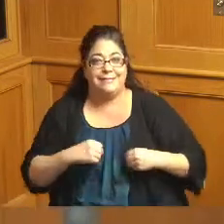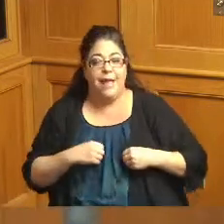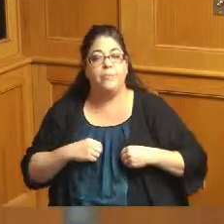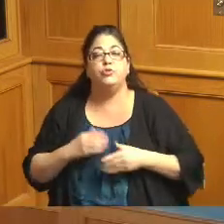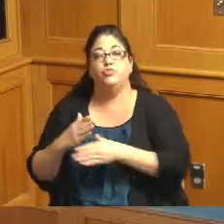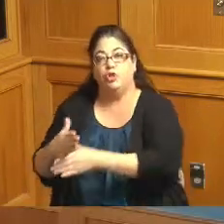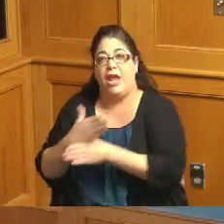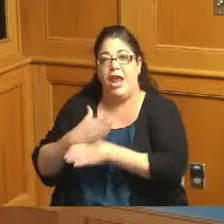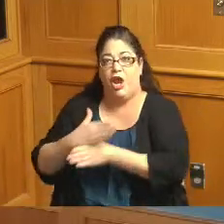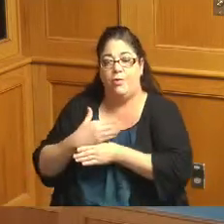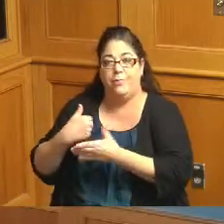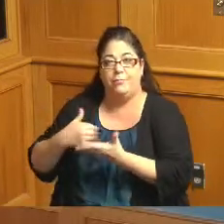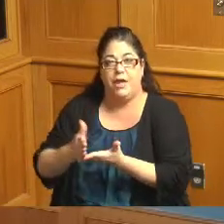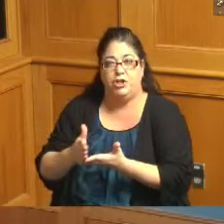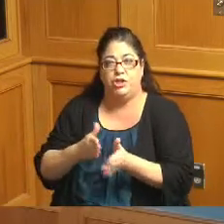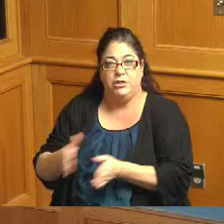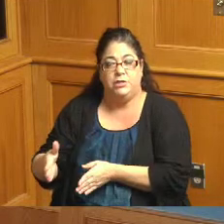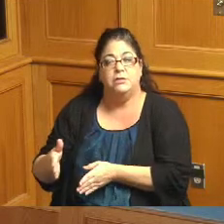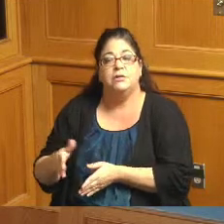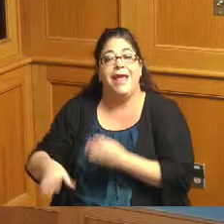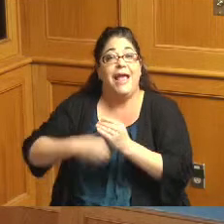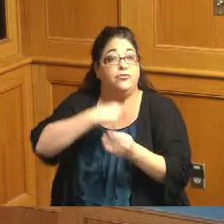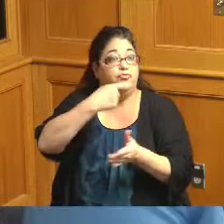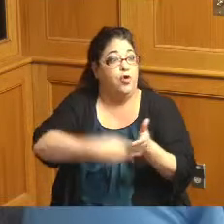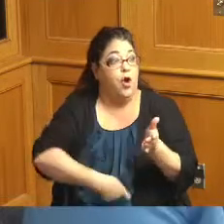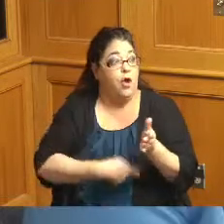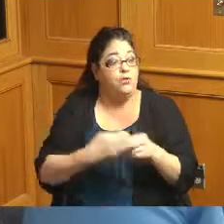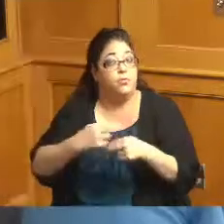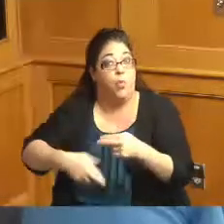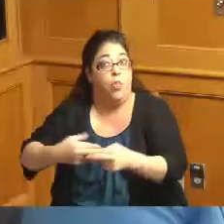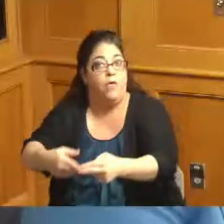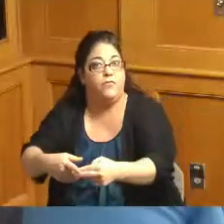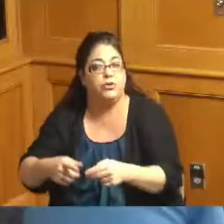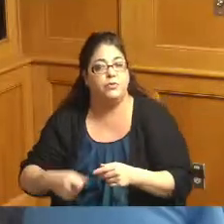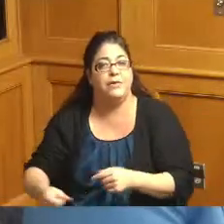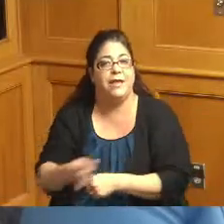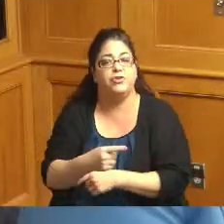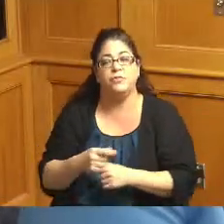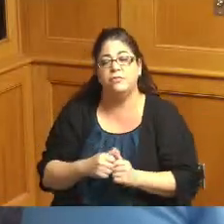wondering I said were there extra costs that would roll over that we would have to think about okay